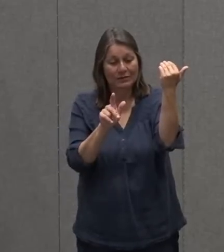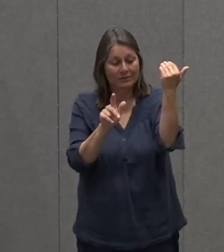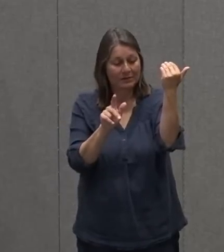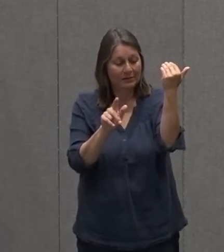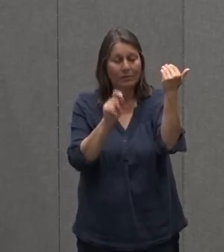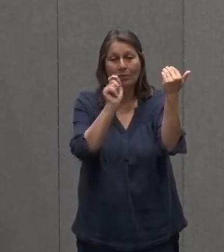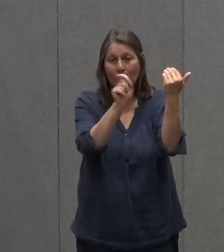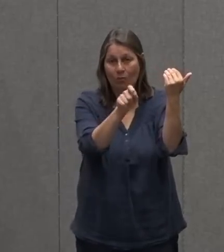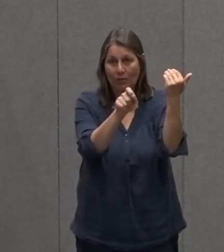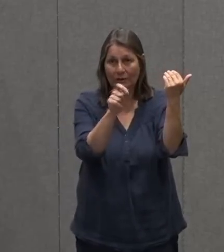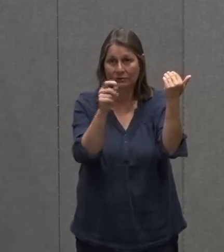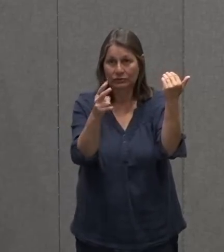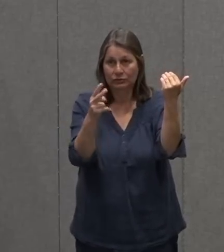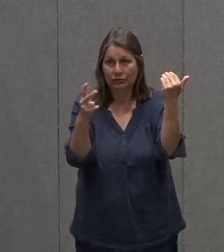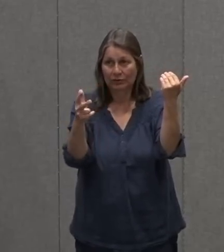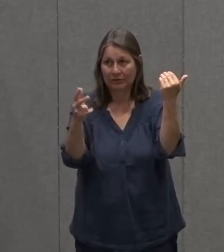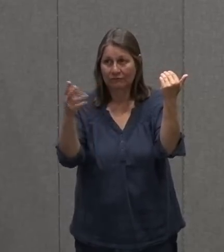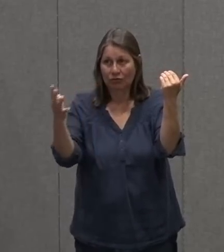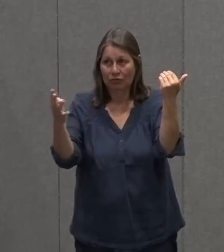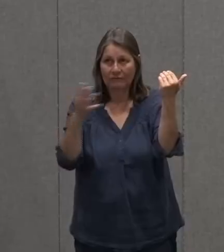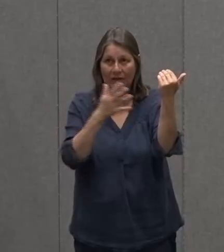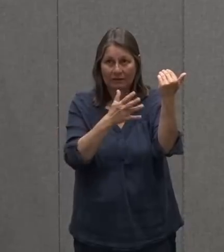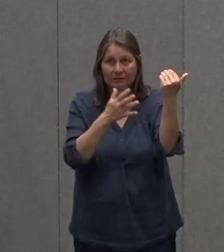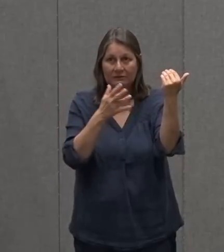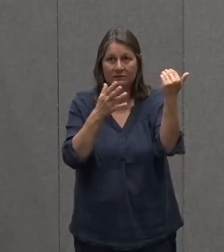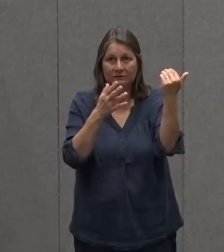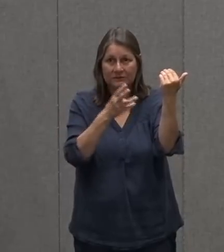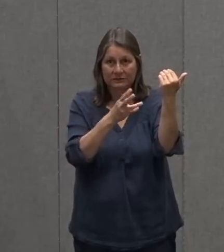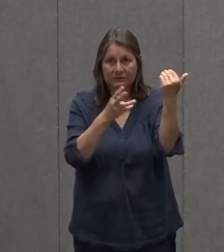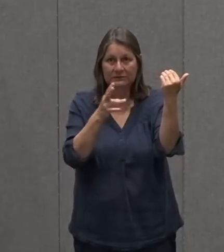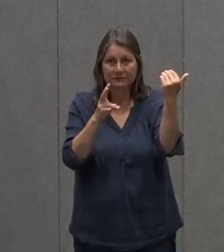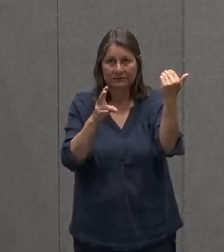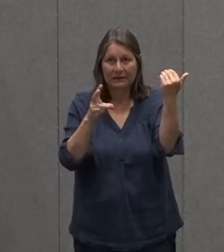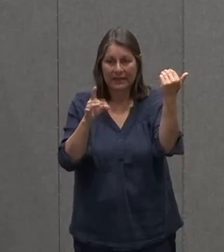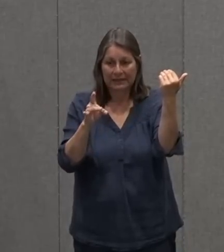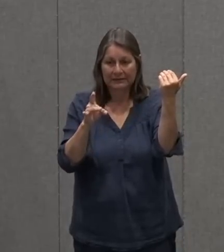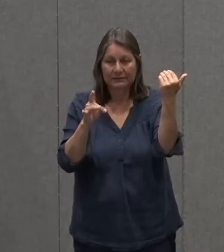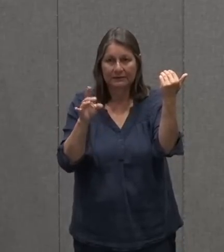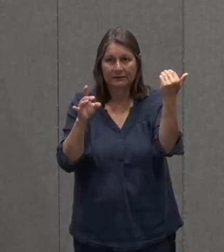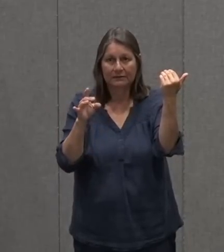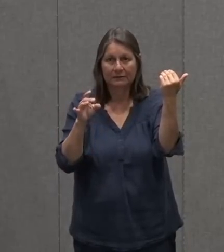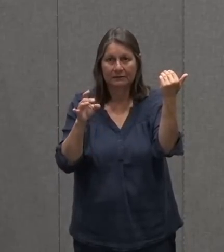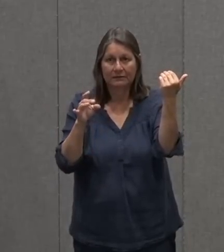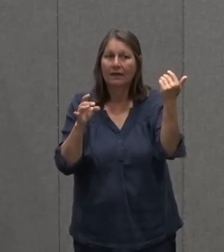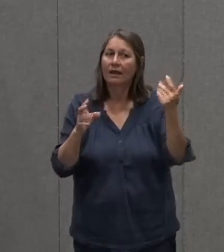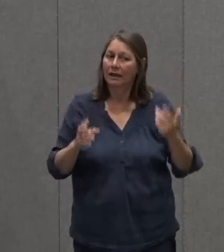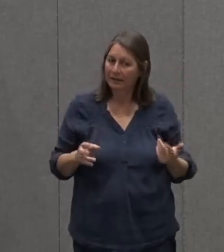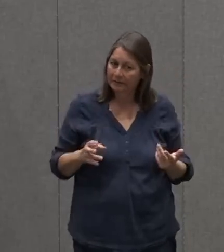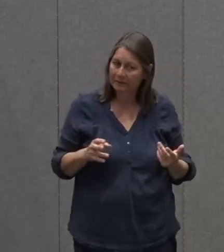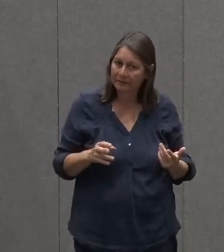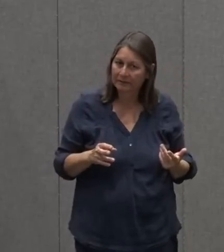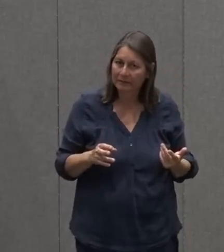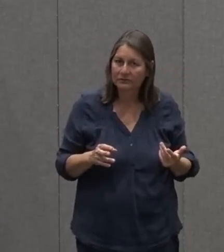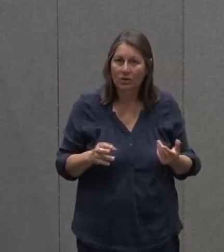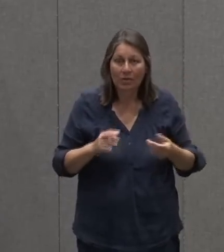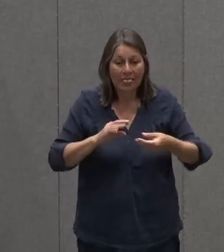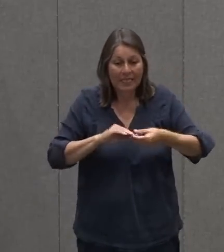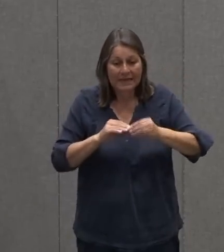we would go one, two, three, four, five, six, seven, eight. We talked about a number being in between